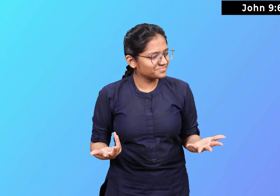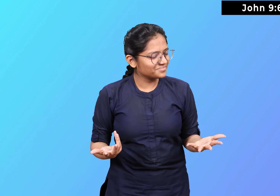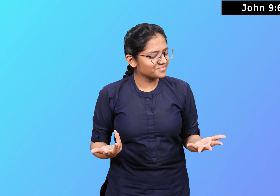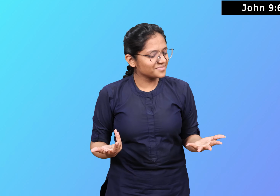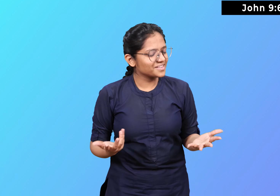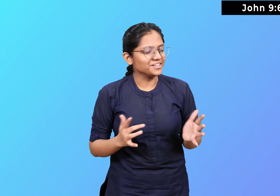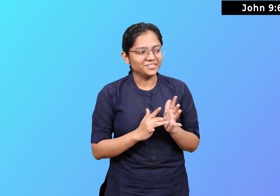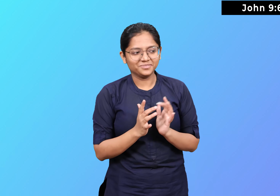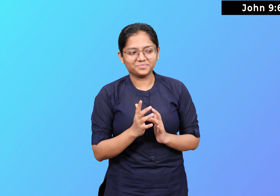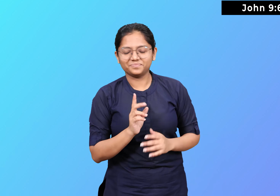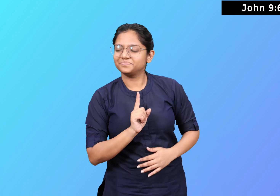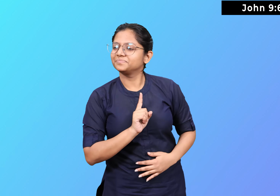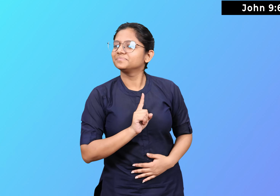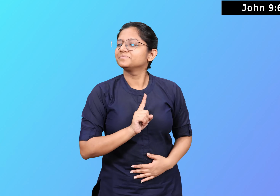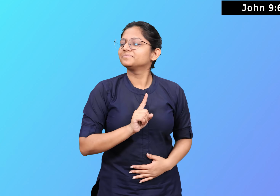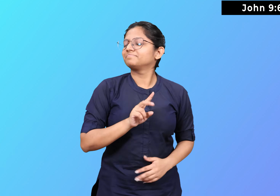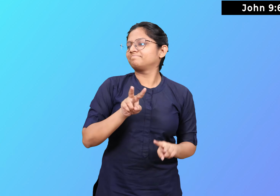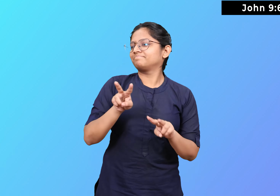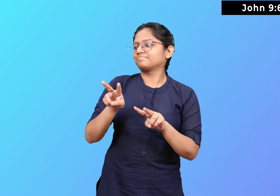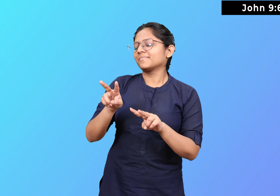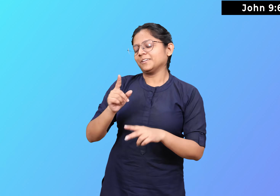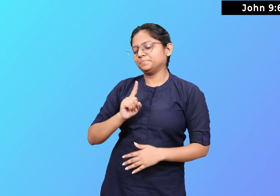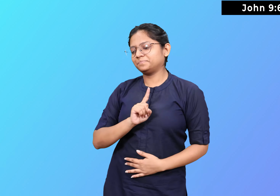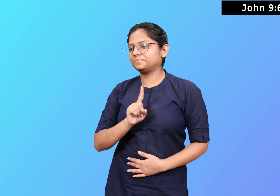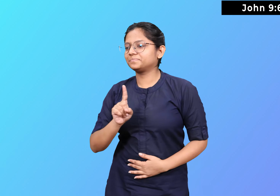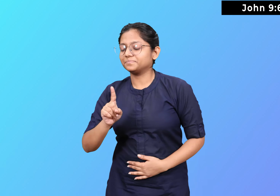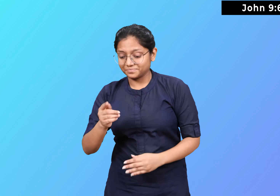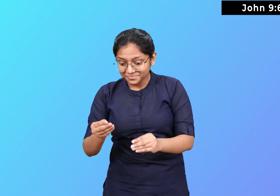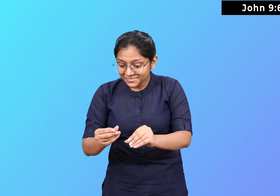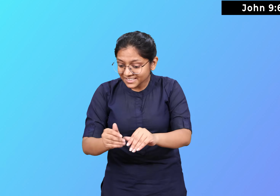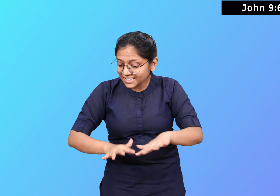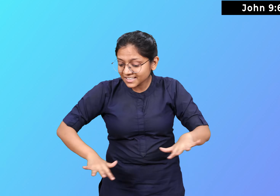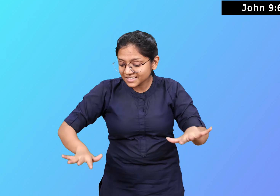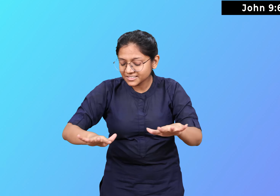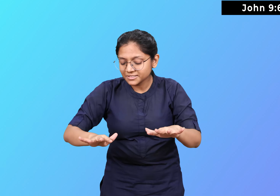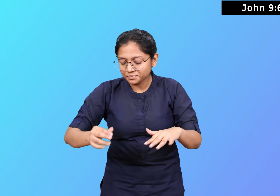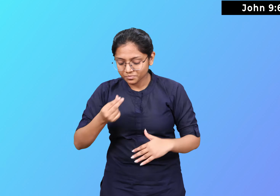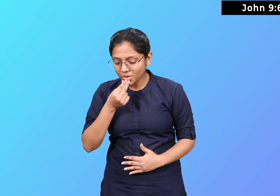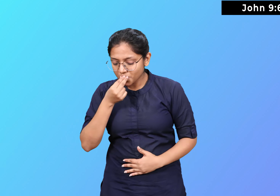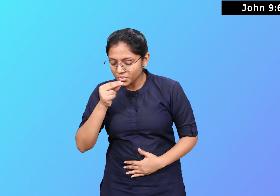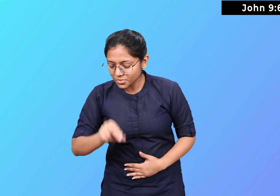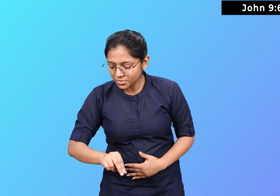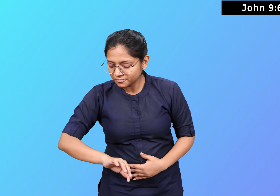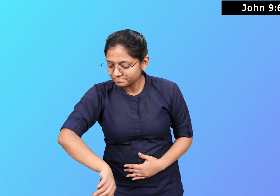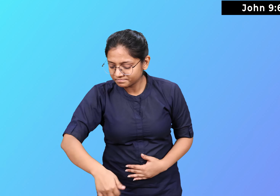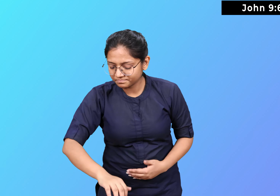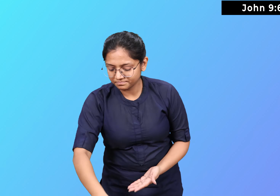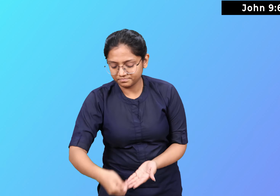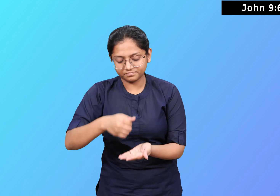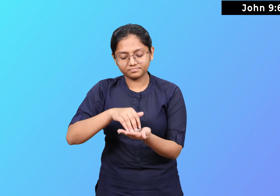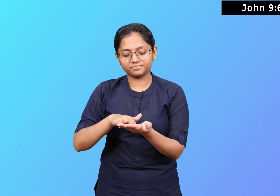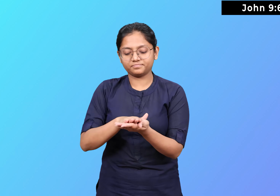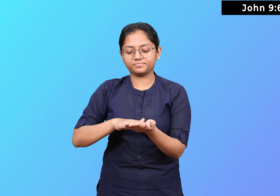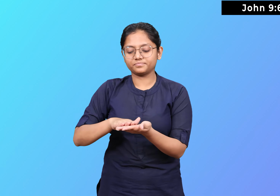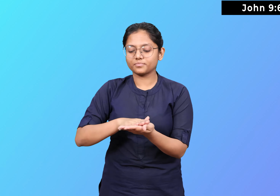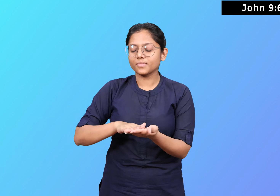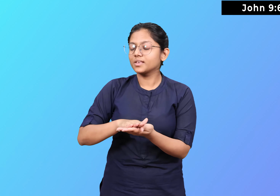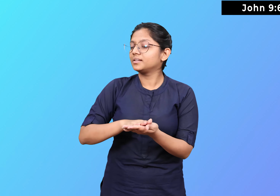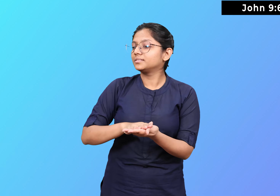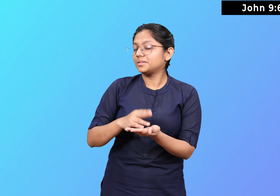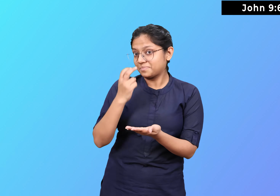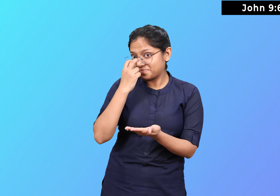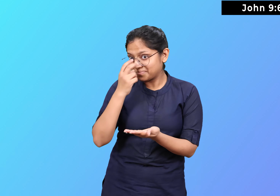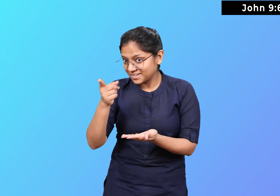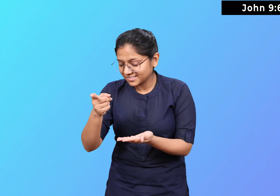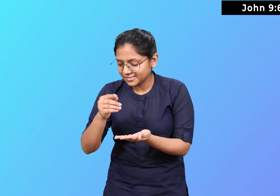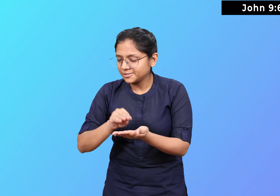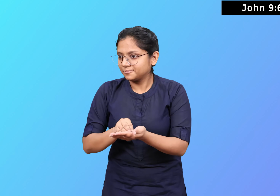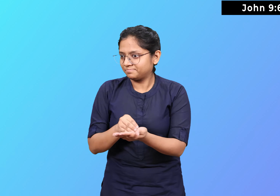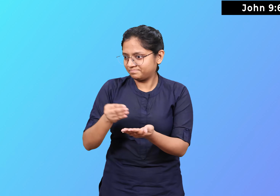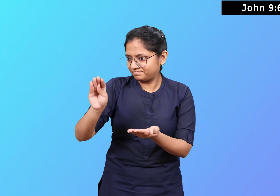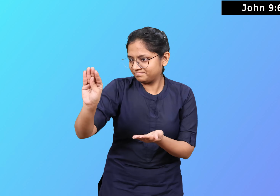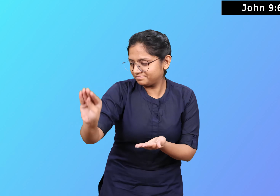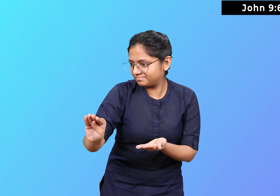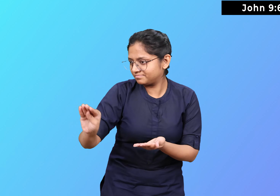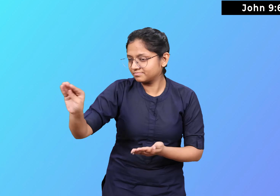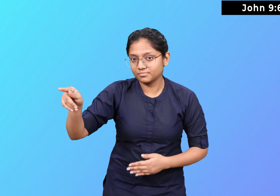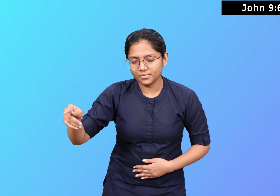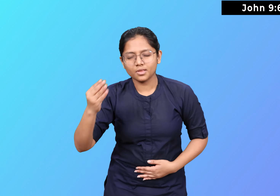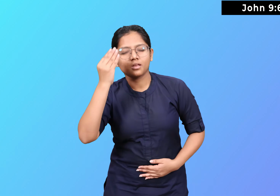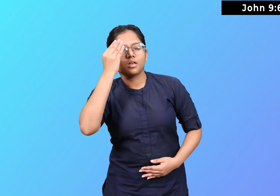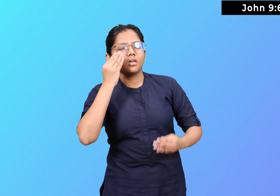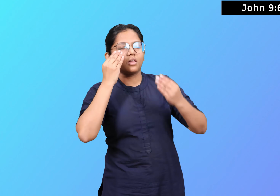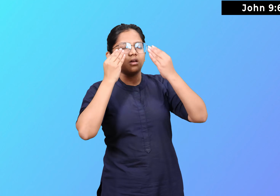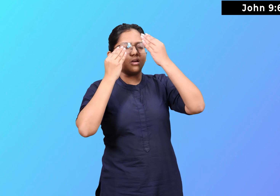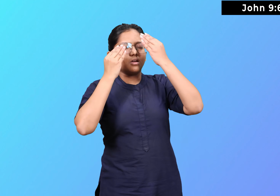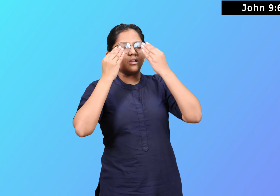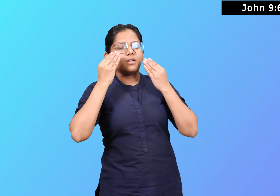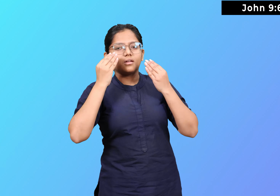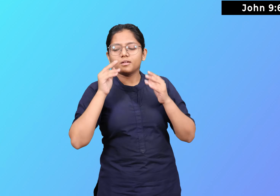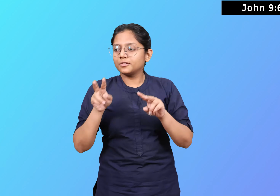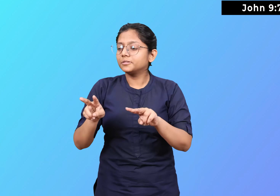After Jesus said this, he spat on the dirt, made some mud and put it on the man’s eyes.